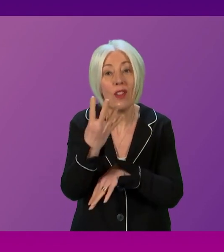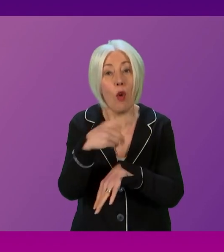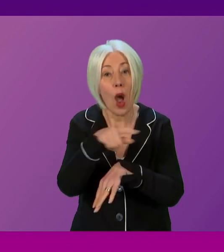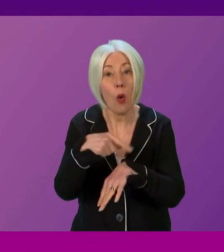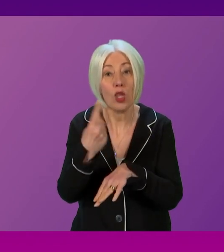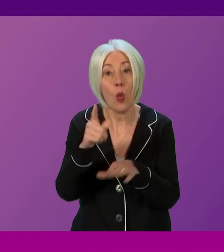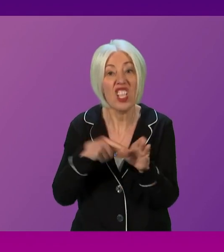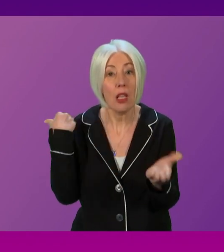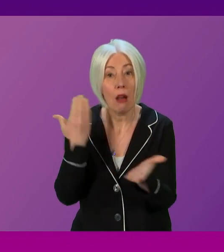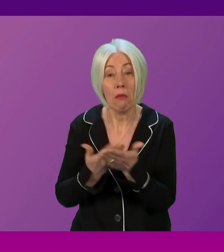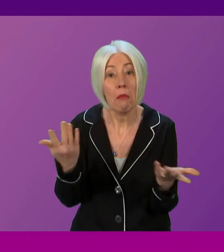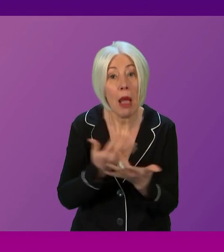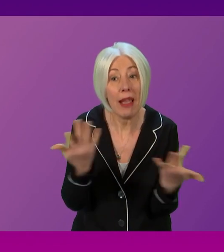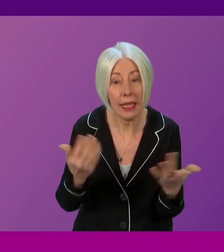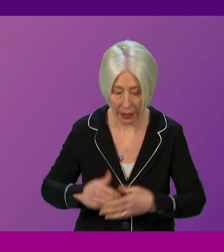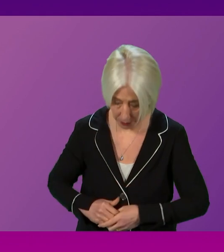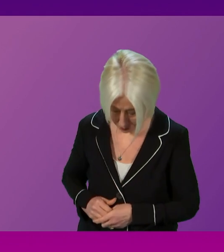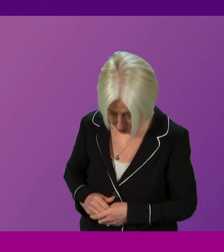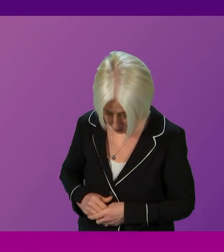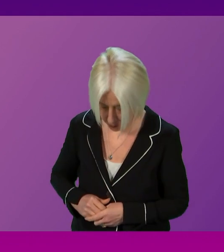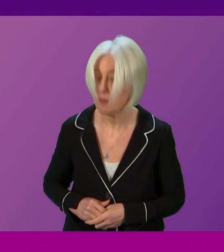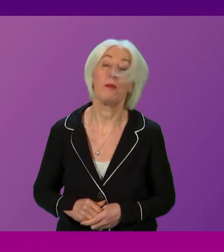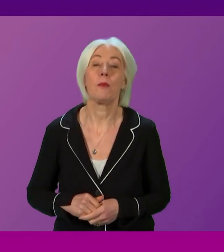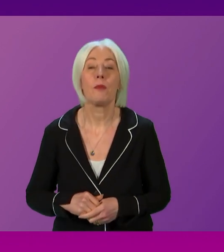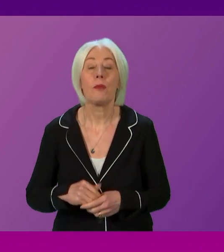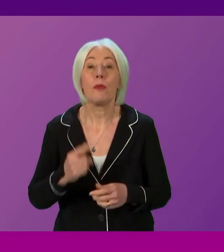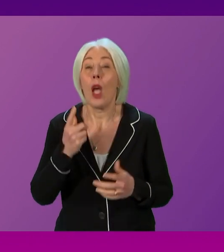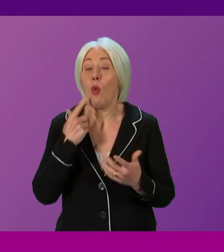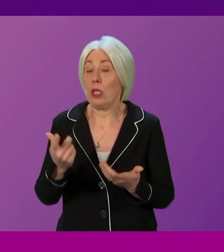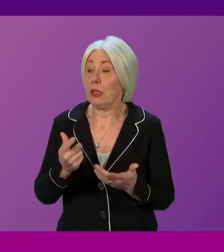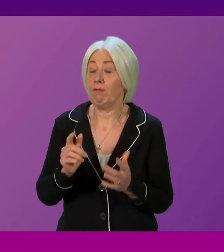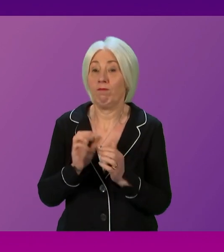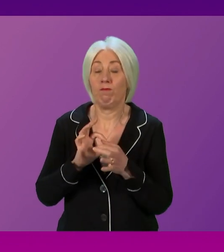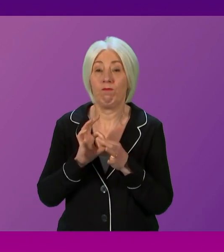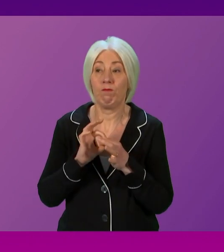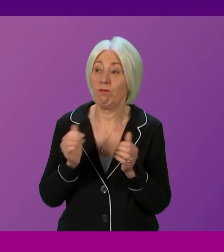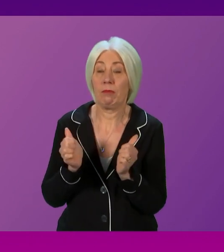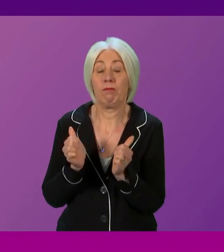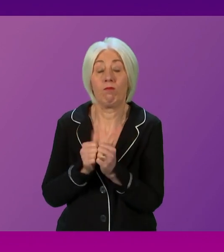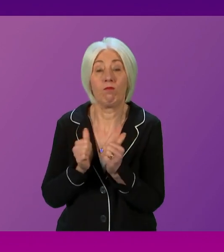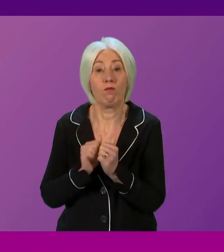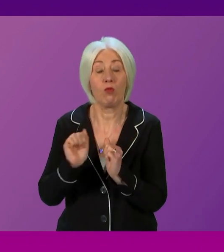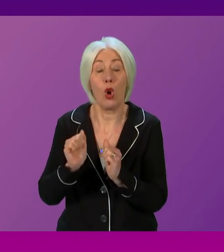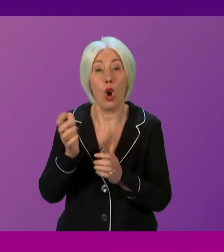First, I associate myself with Anas Sarwar’s comments about Holocaust memorial day. This week,